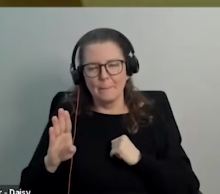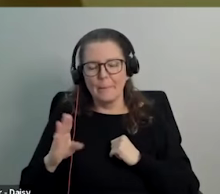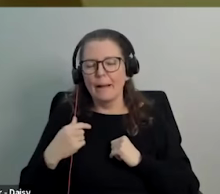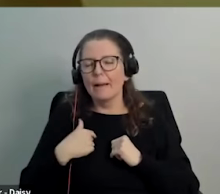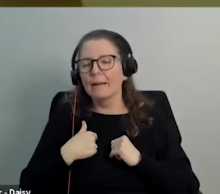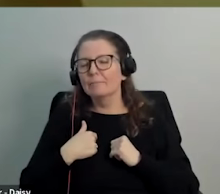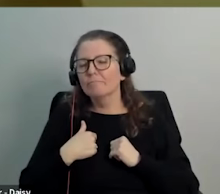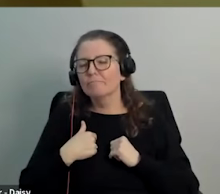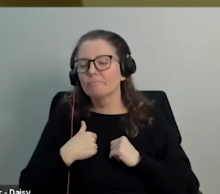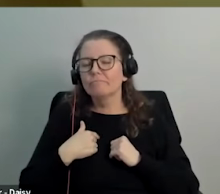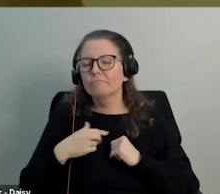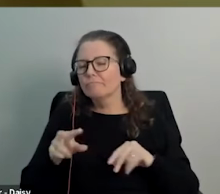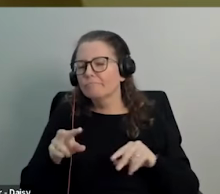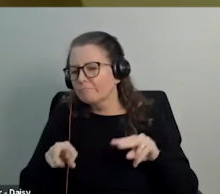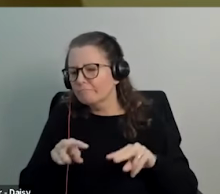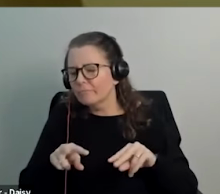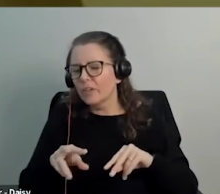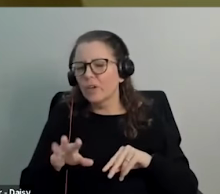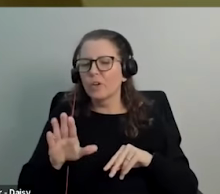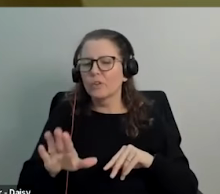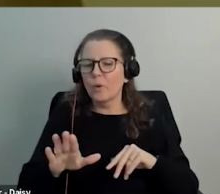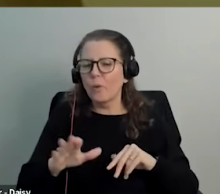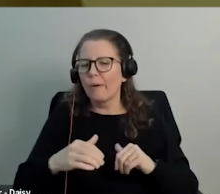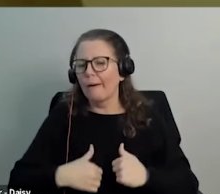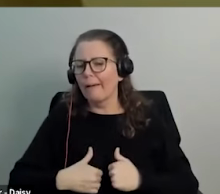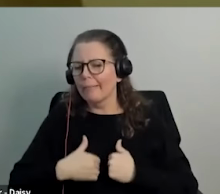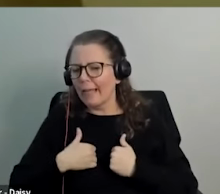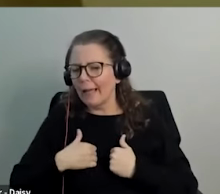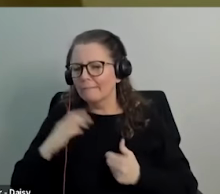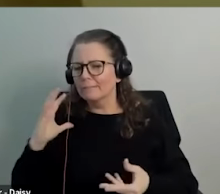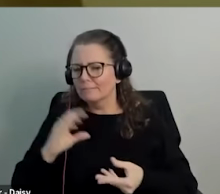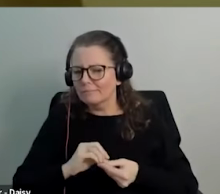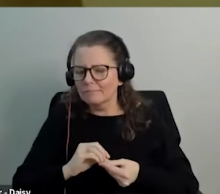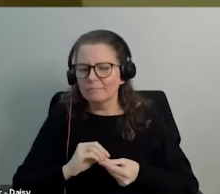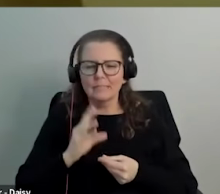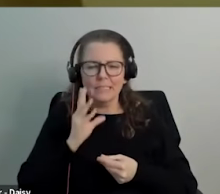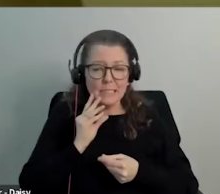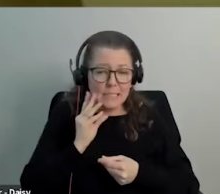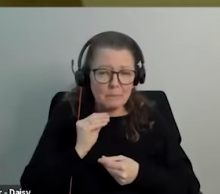What's your energy there? Did you just take a test or a series of tests to get your certification?